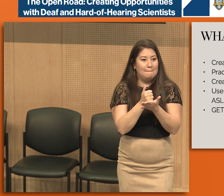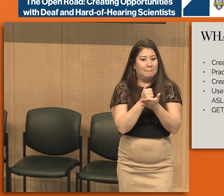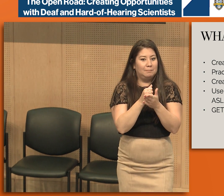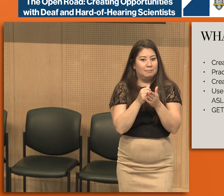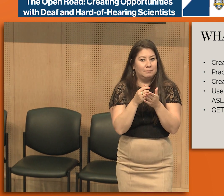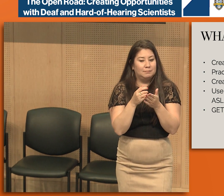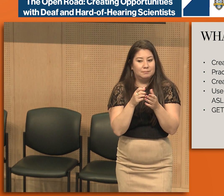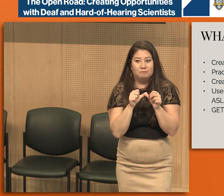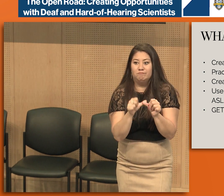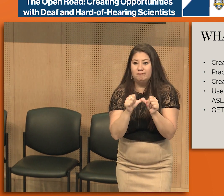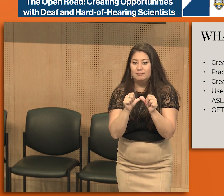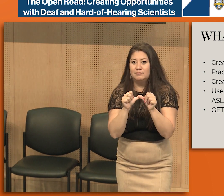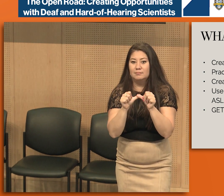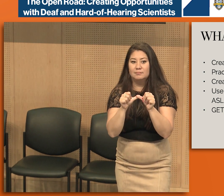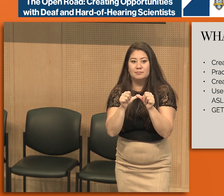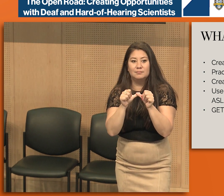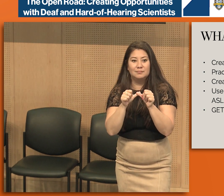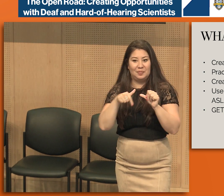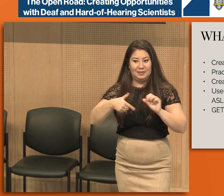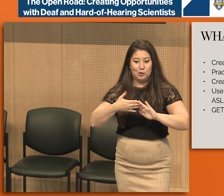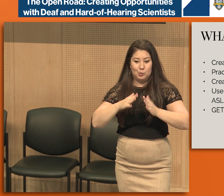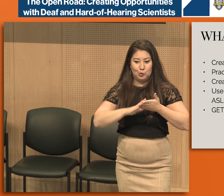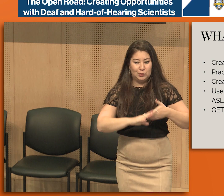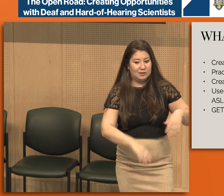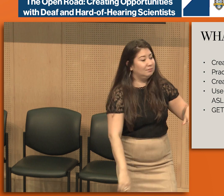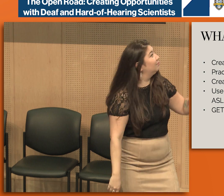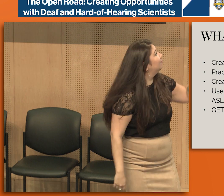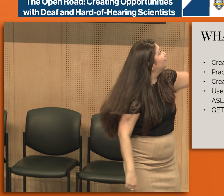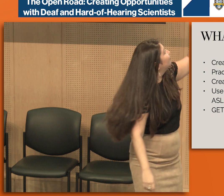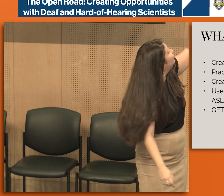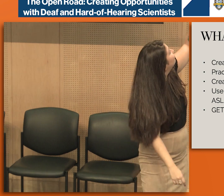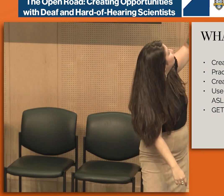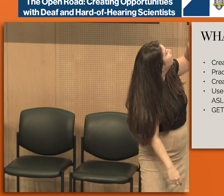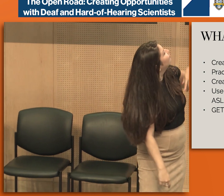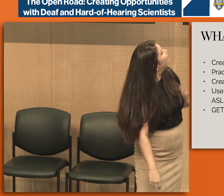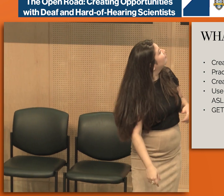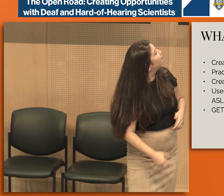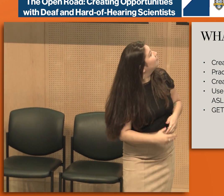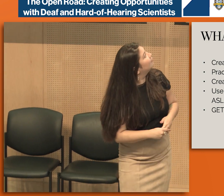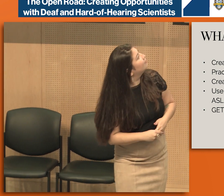what you can do to continue to support the community.